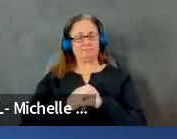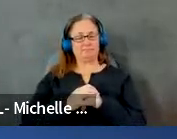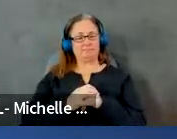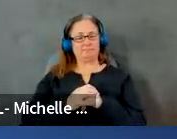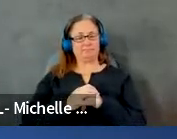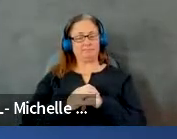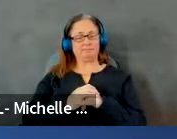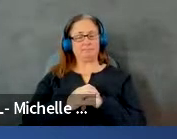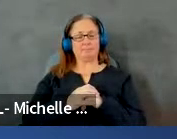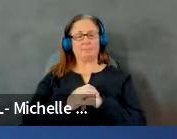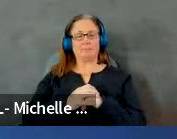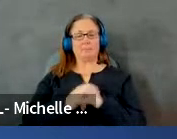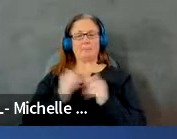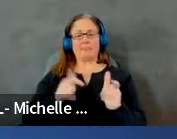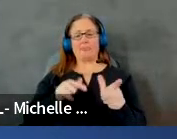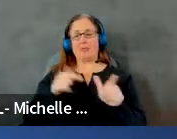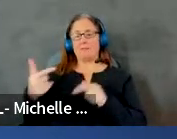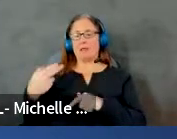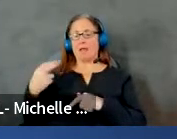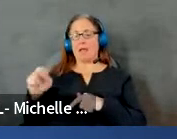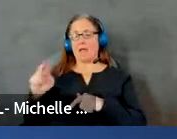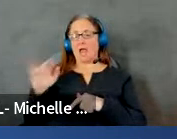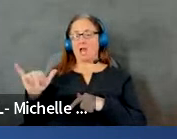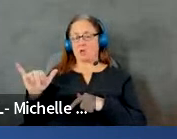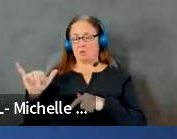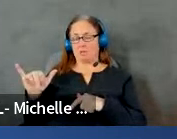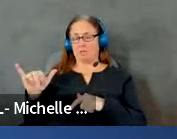And so I'll turn it back to Henry to give some recommendations on